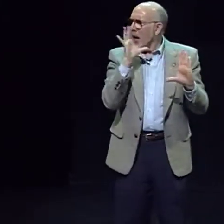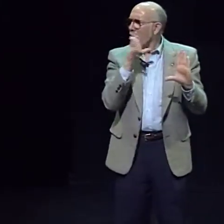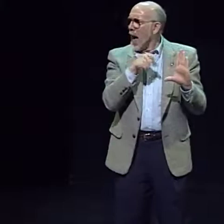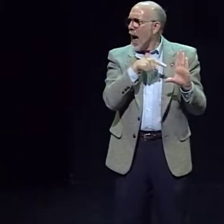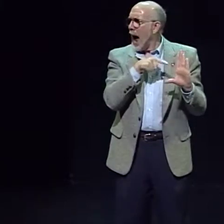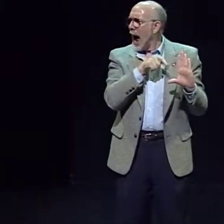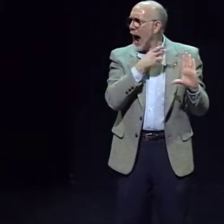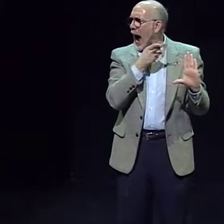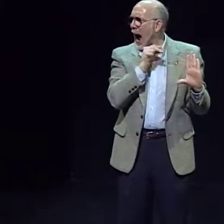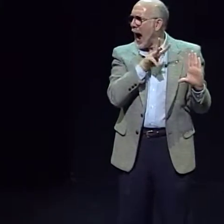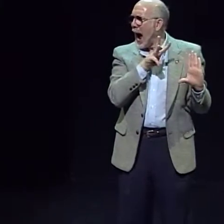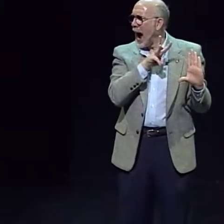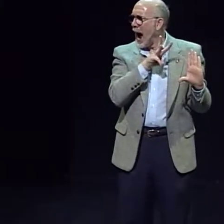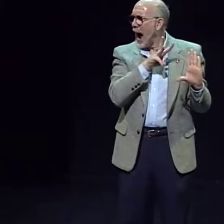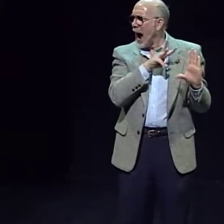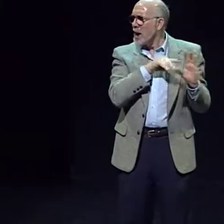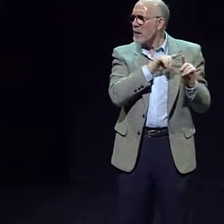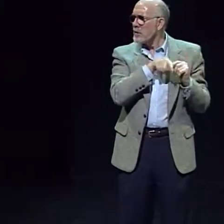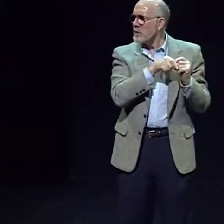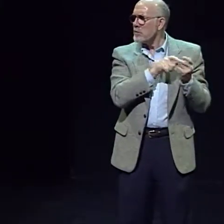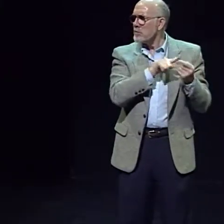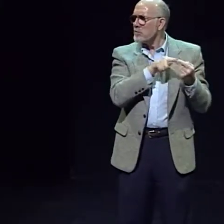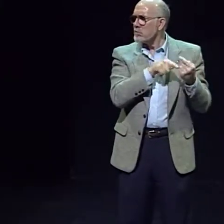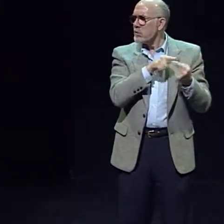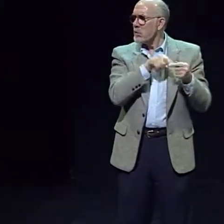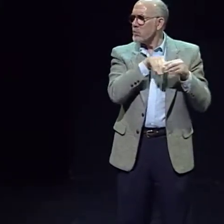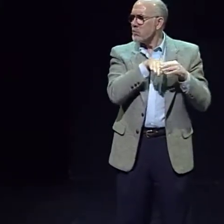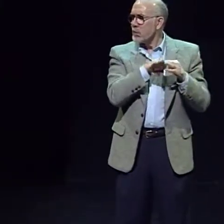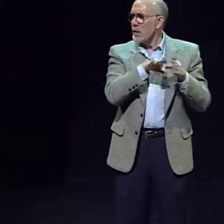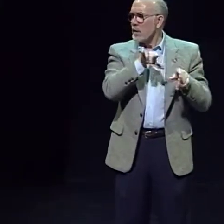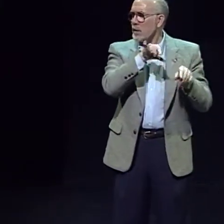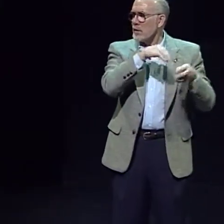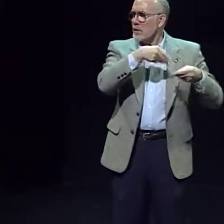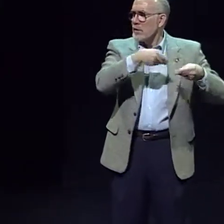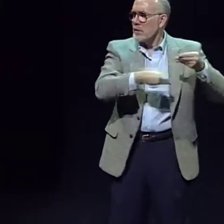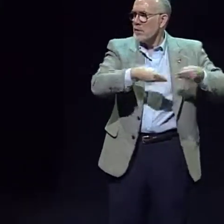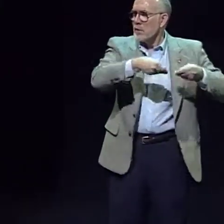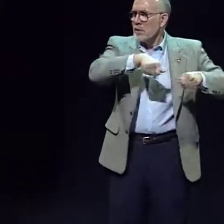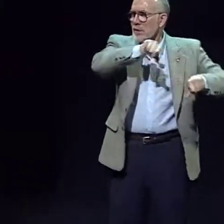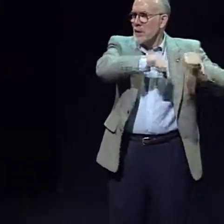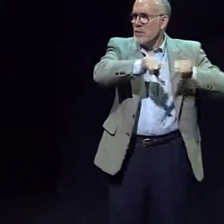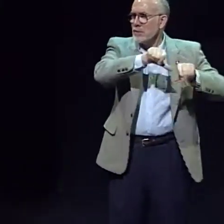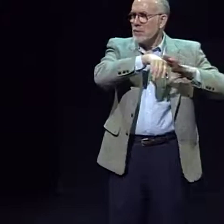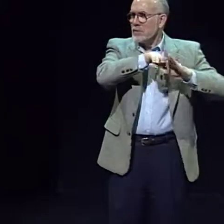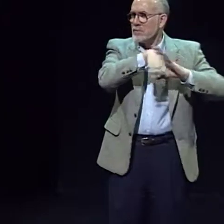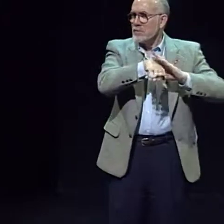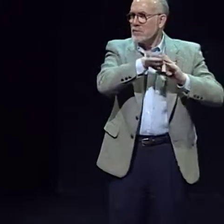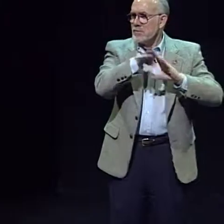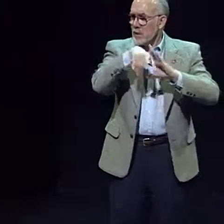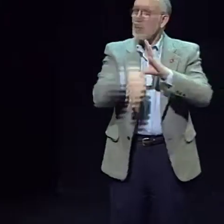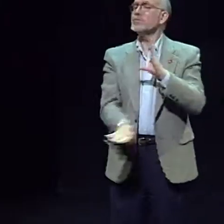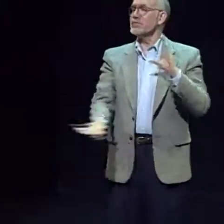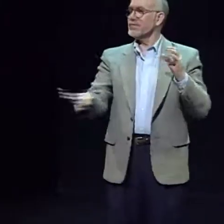SO I DON'T KNOW THE CHEMISTRY OF PHOTOGRAPHY, BUT WE SEE THE PHOTO POP OUT OF THE CAMERA,